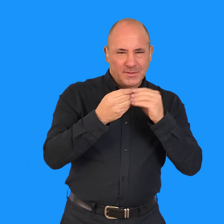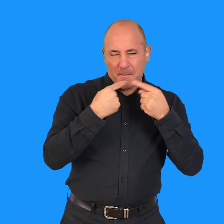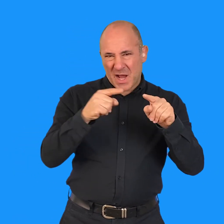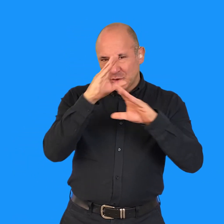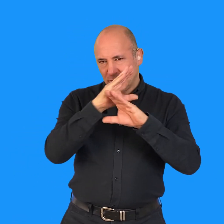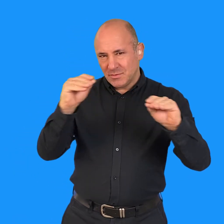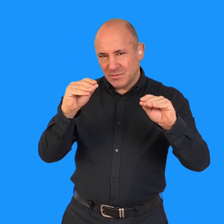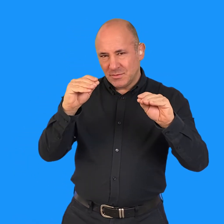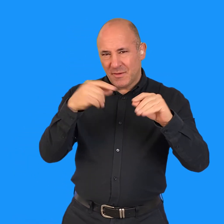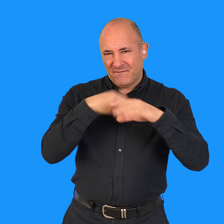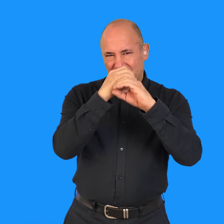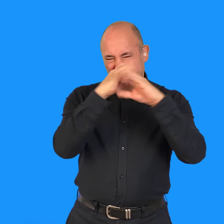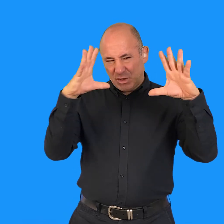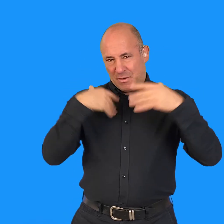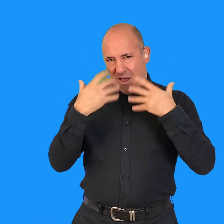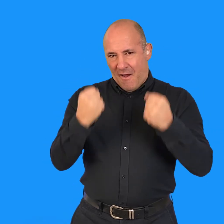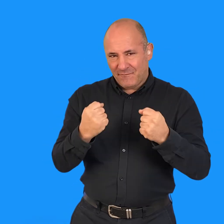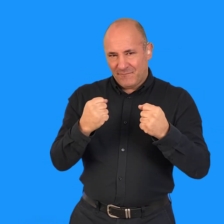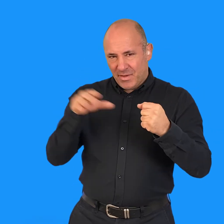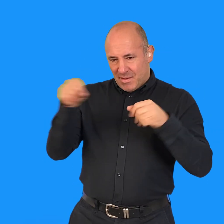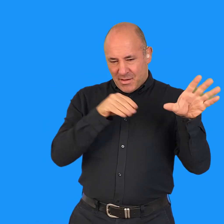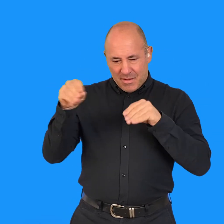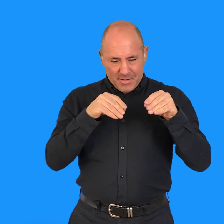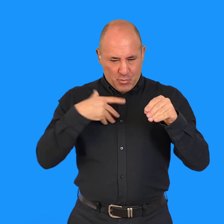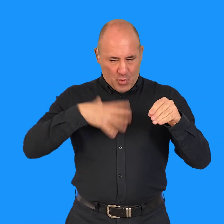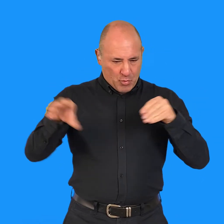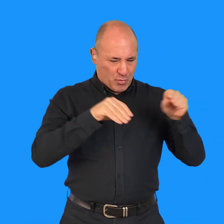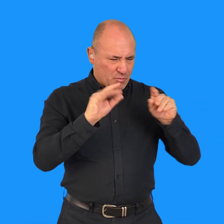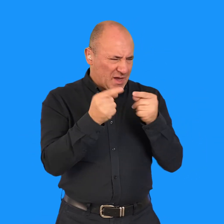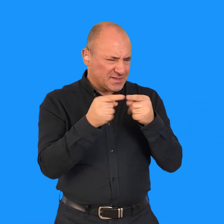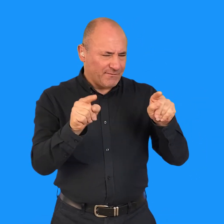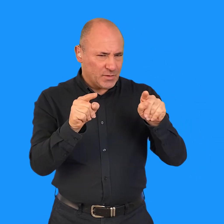the vision that I have, the piece I want to make, quite different."